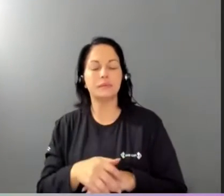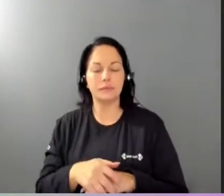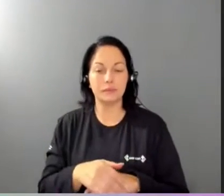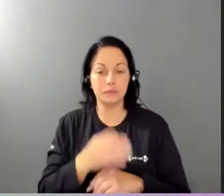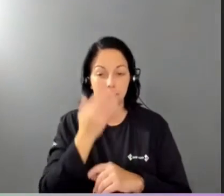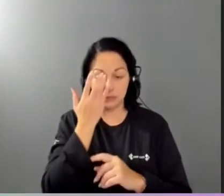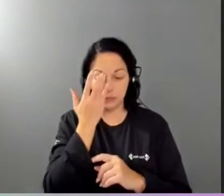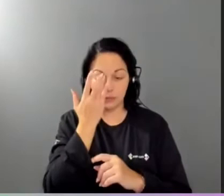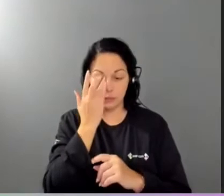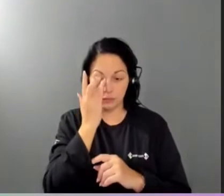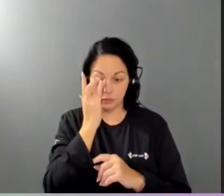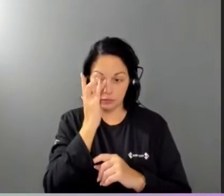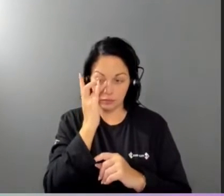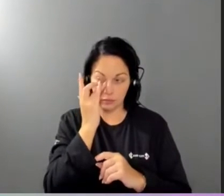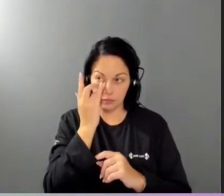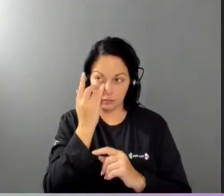an opinion. We want a real baseline established by